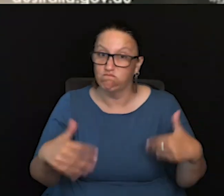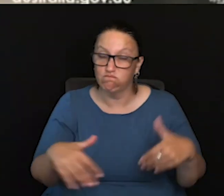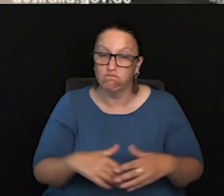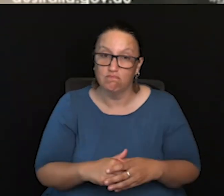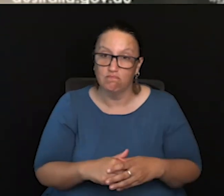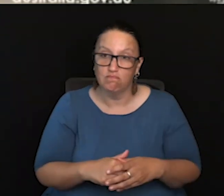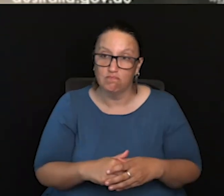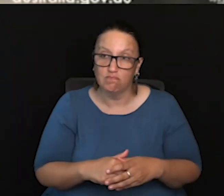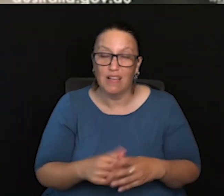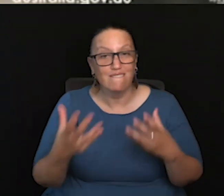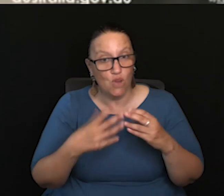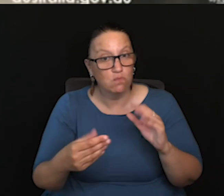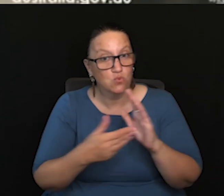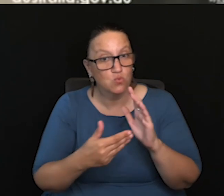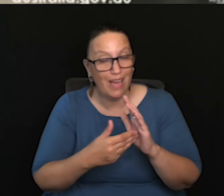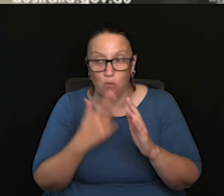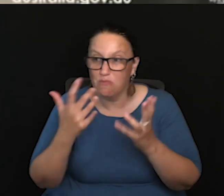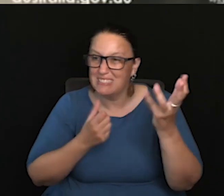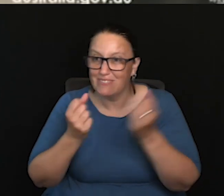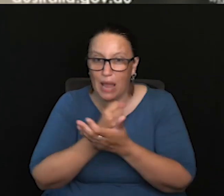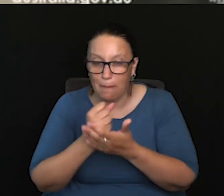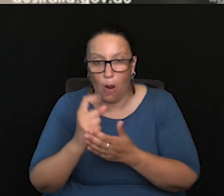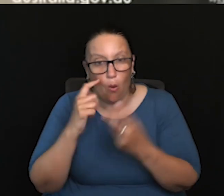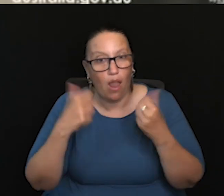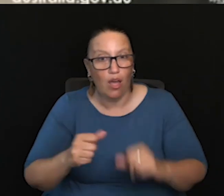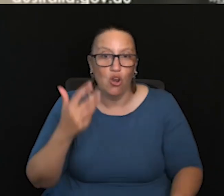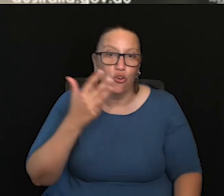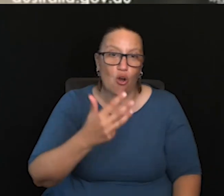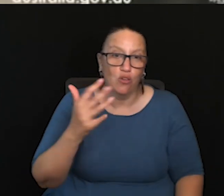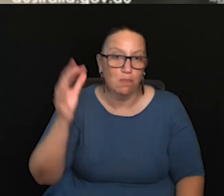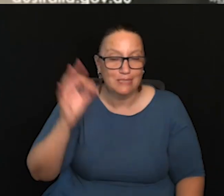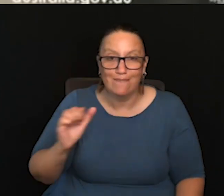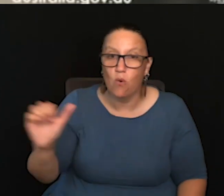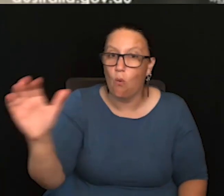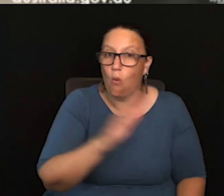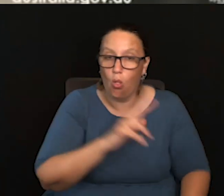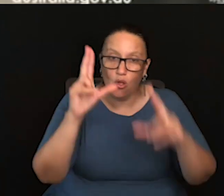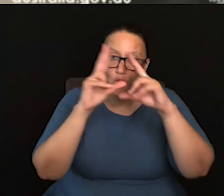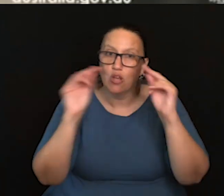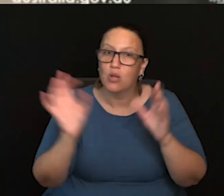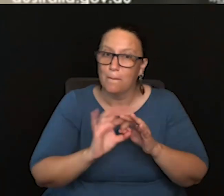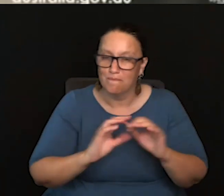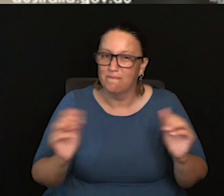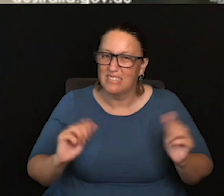and only those where they have had questions around major outbreaks